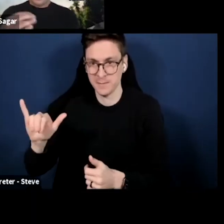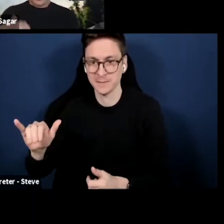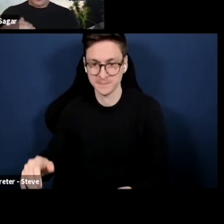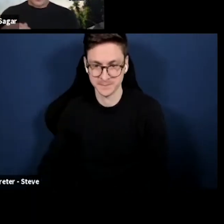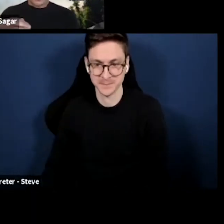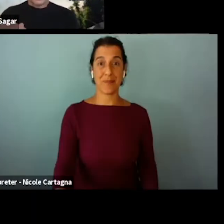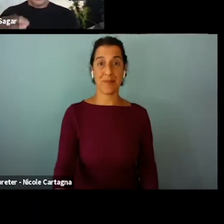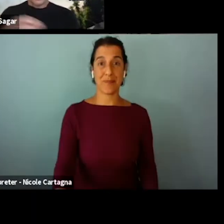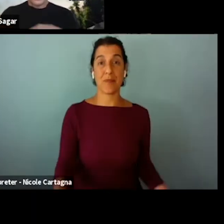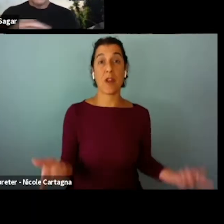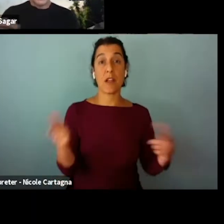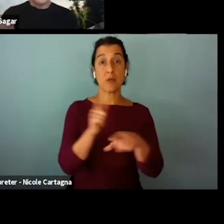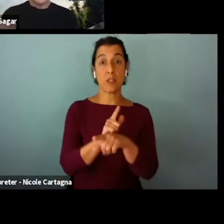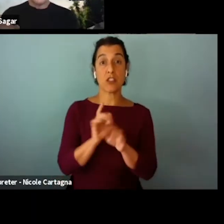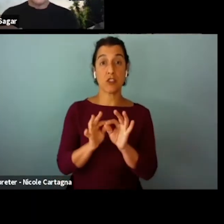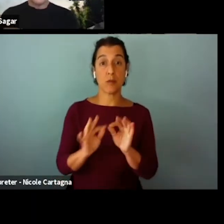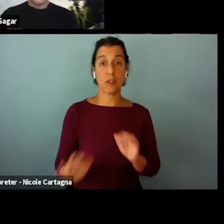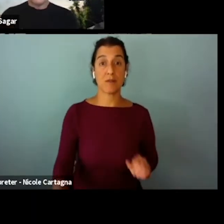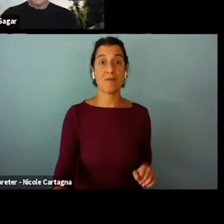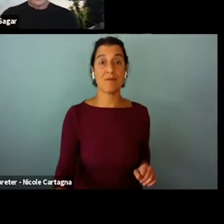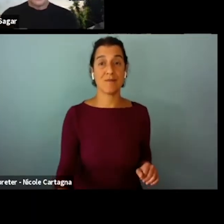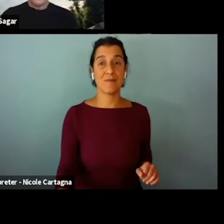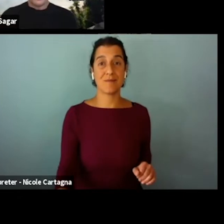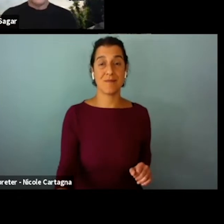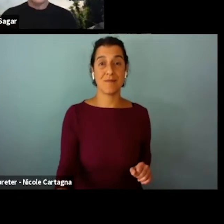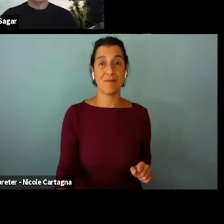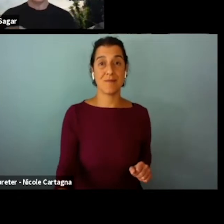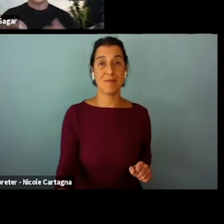look at some fundamental sort of behaviors of